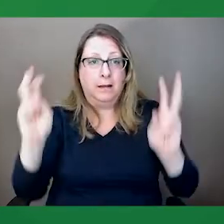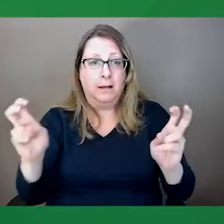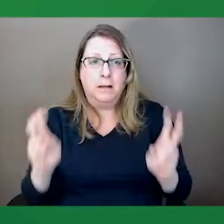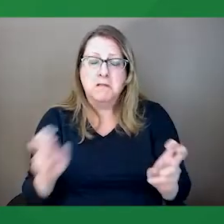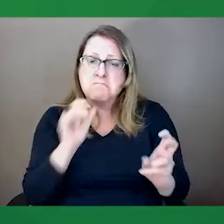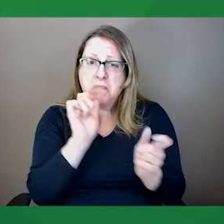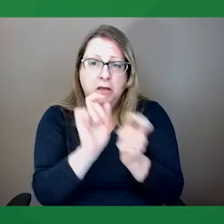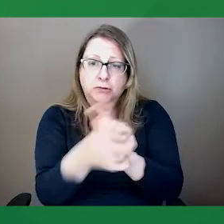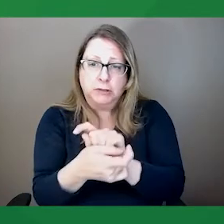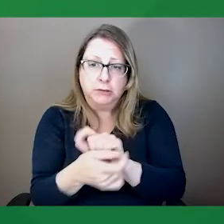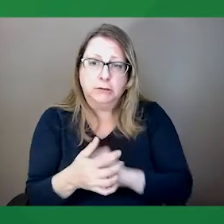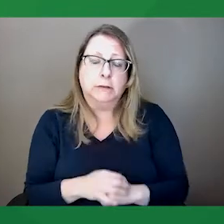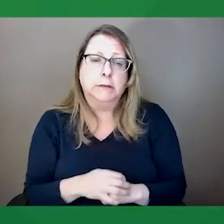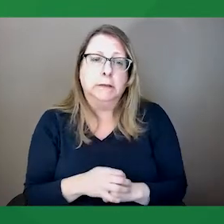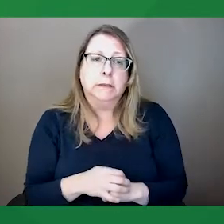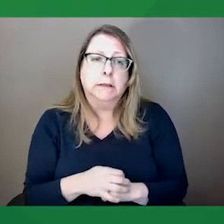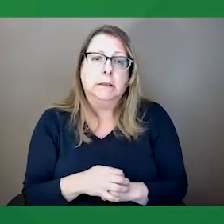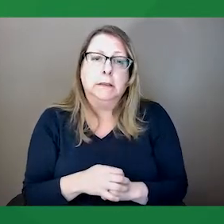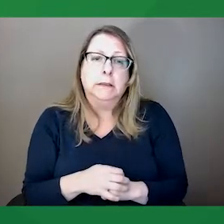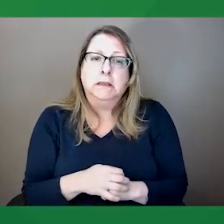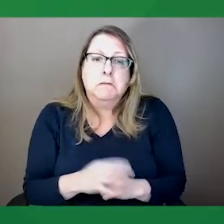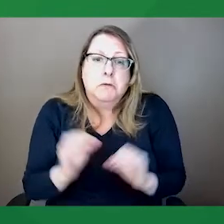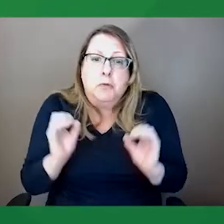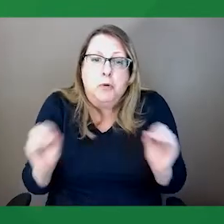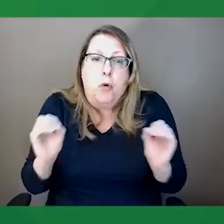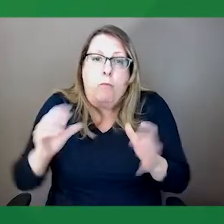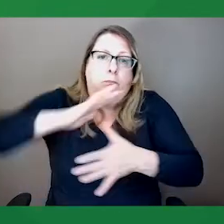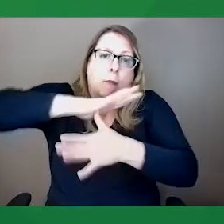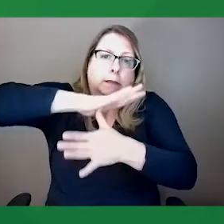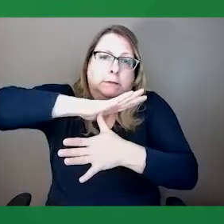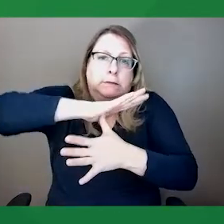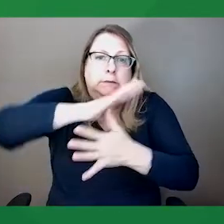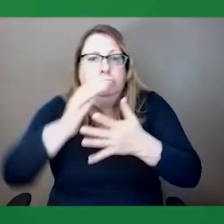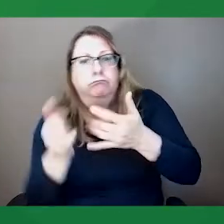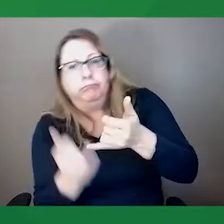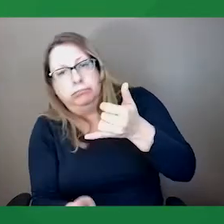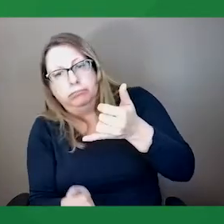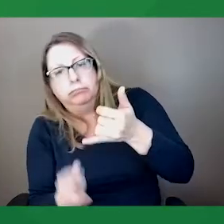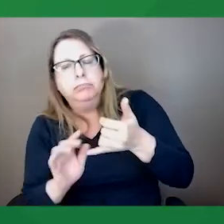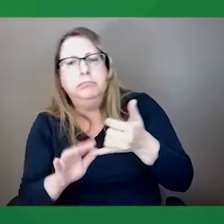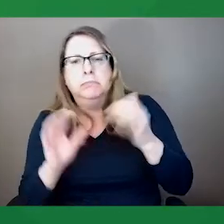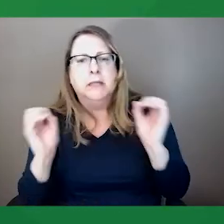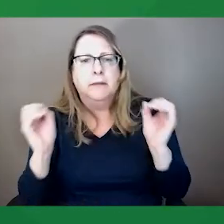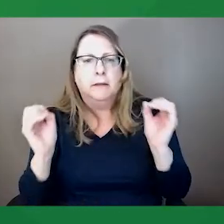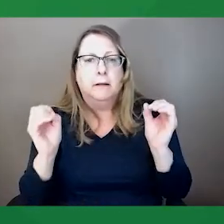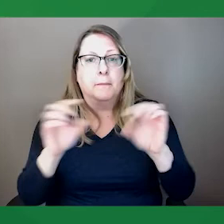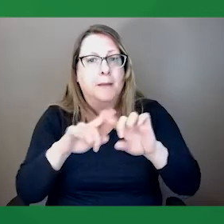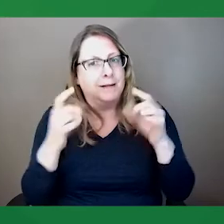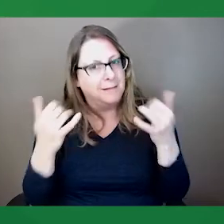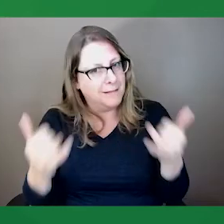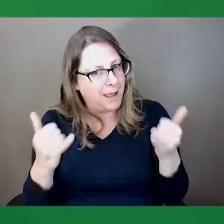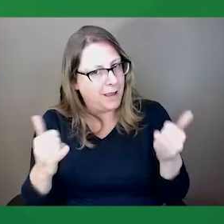it's the same headings, I have not changed anything at all, so I don't know what is more priority in here, there's no precedence.